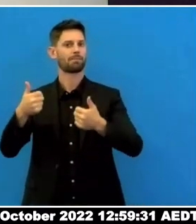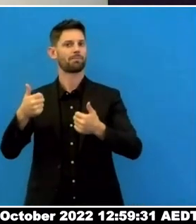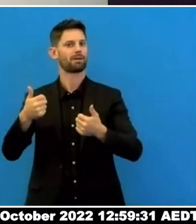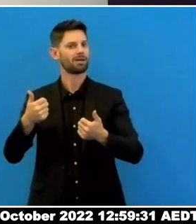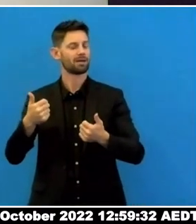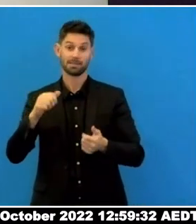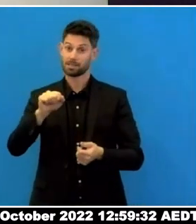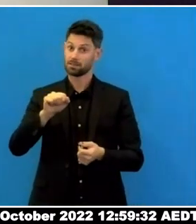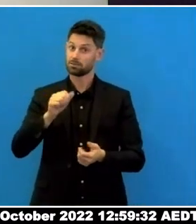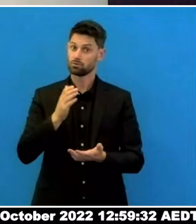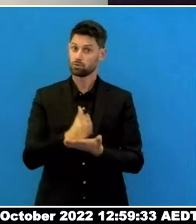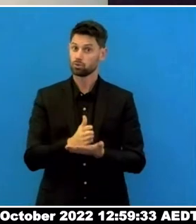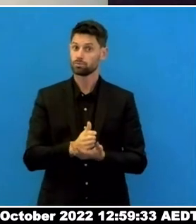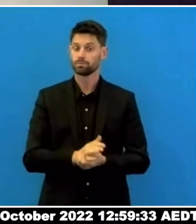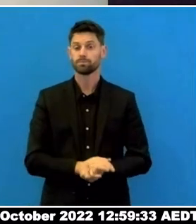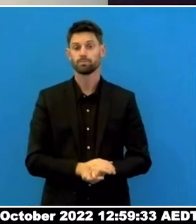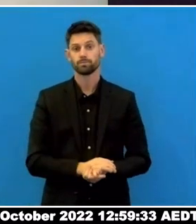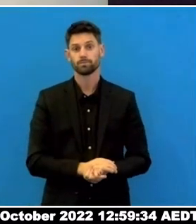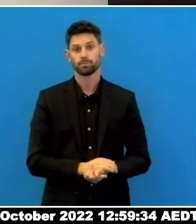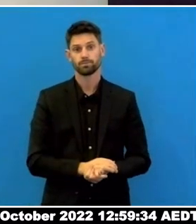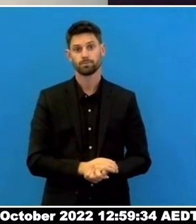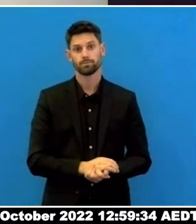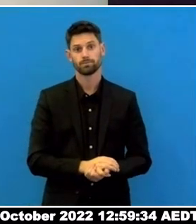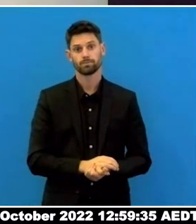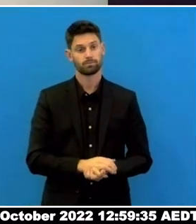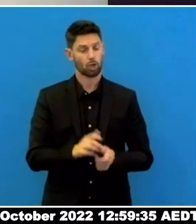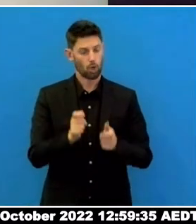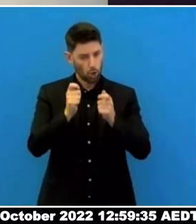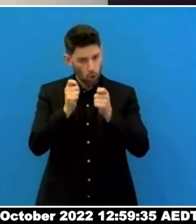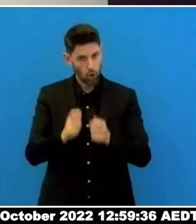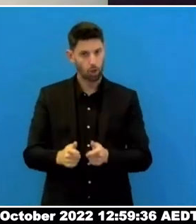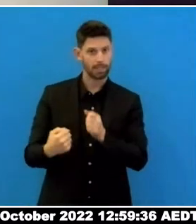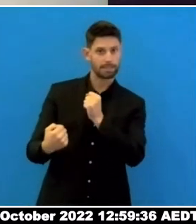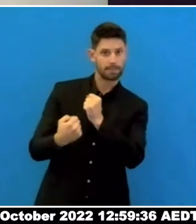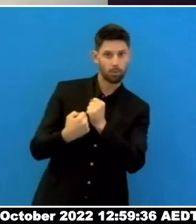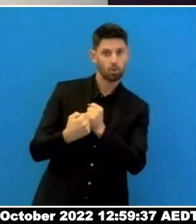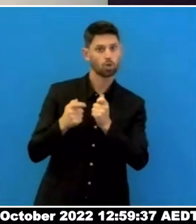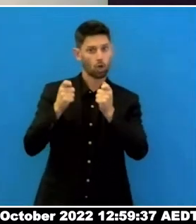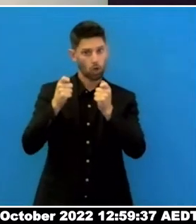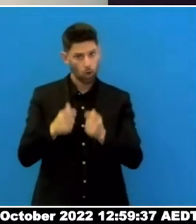a much more successful trajectory. So, yes, we would say that early support and early intervention